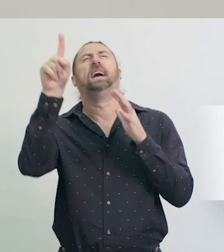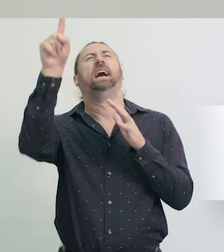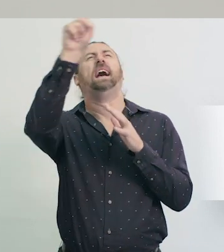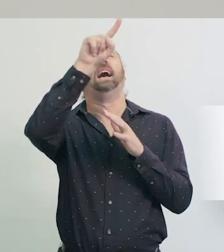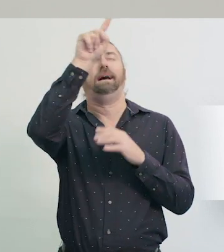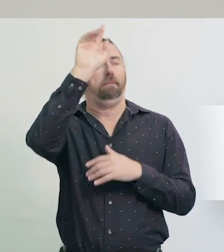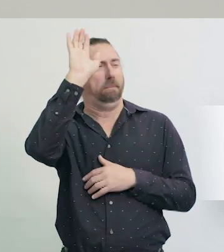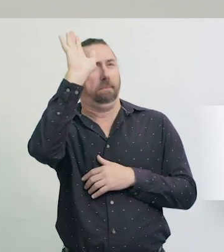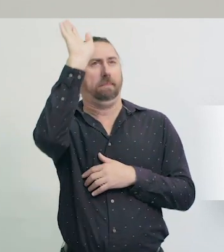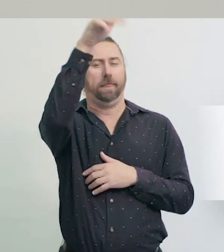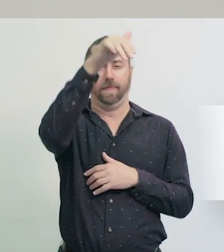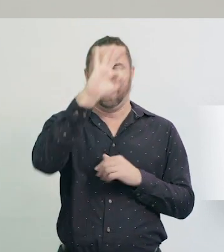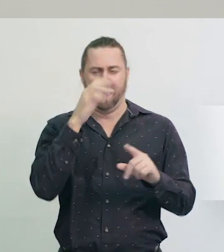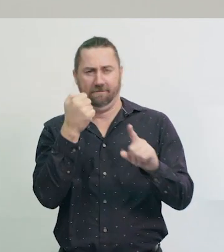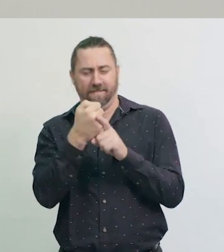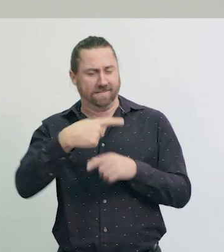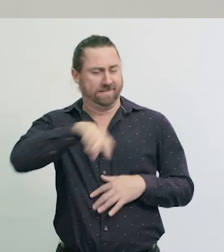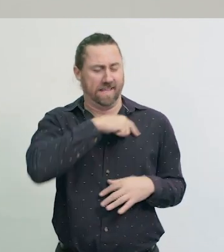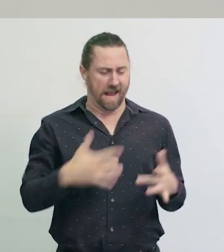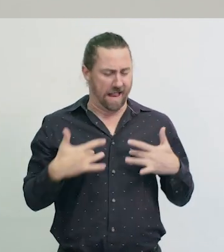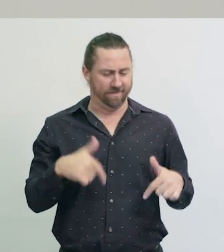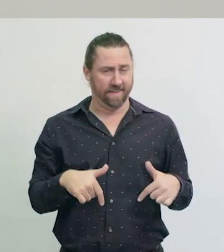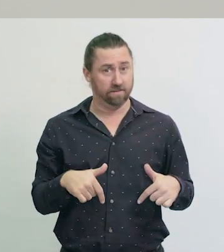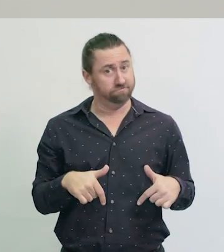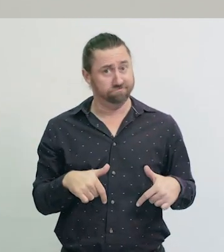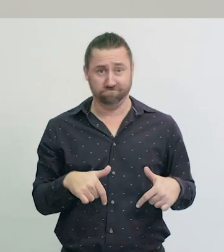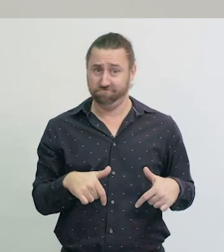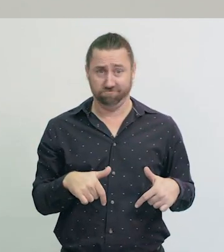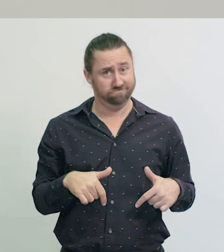has nothing to do with our day-to-day lives. But did you know,